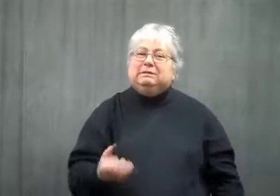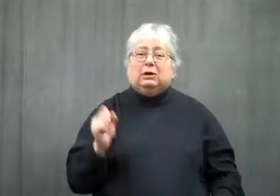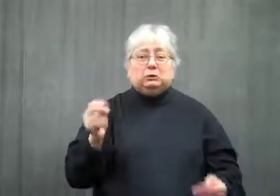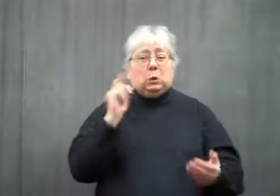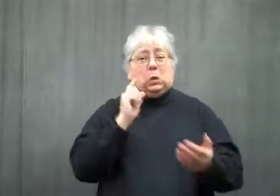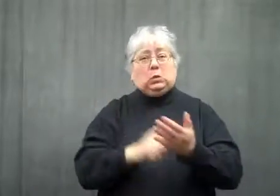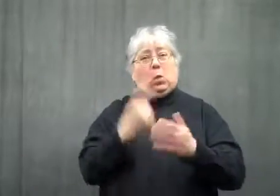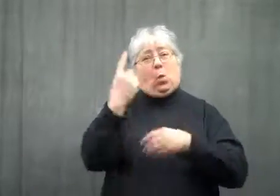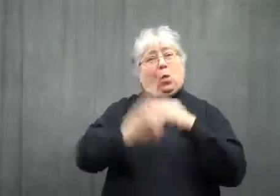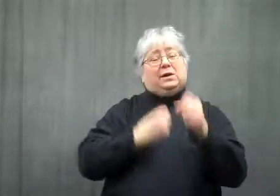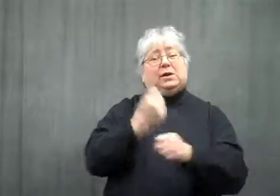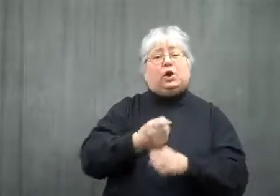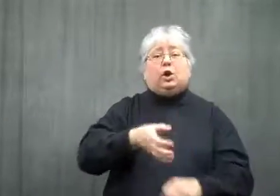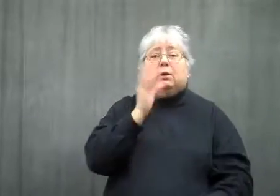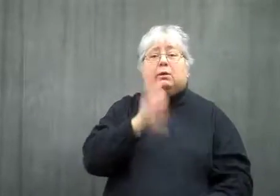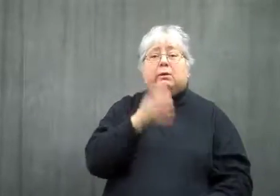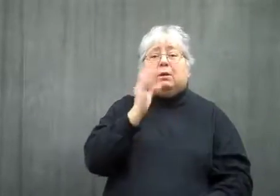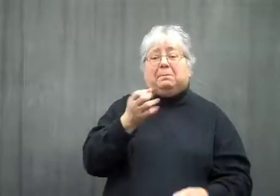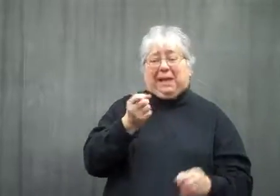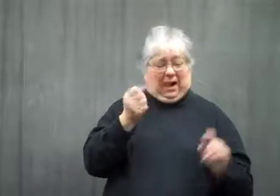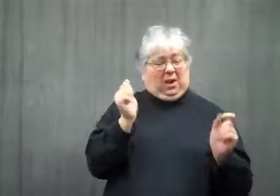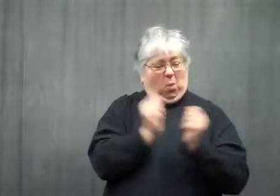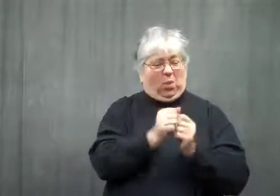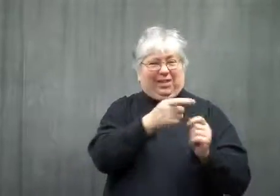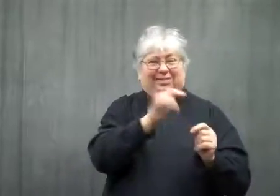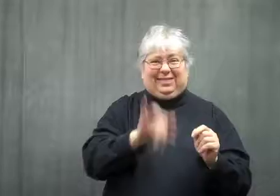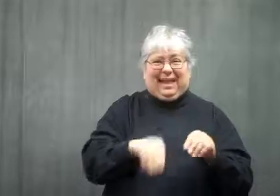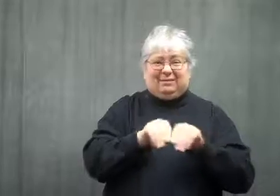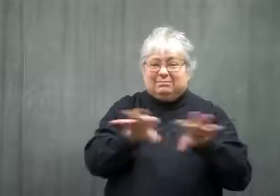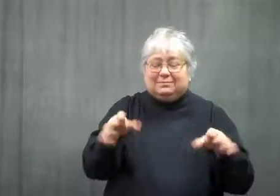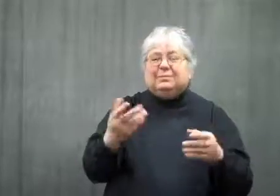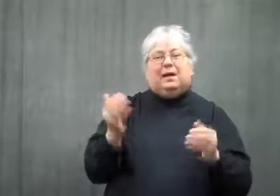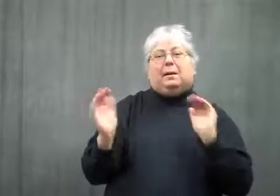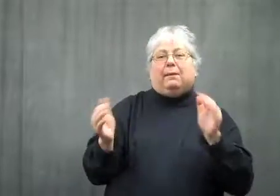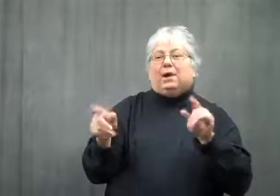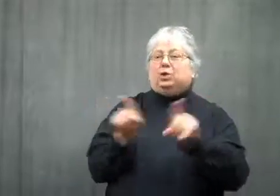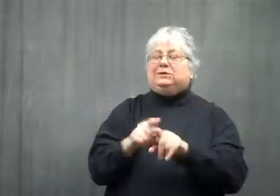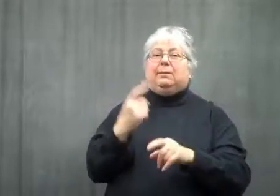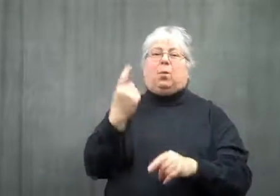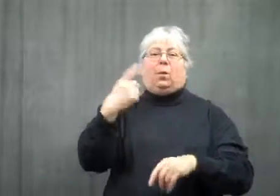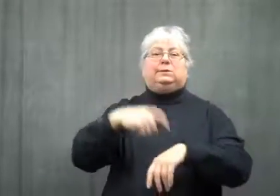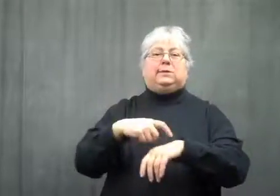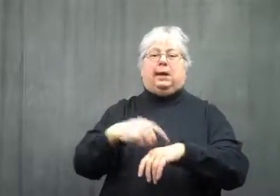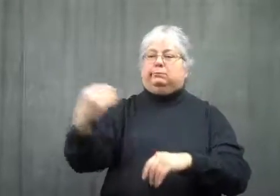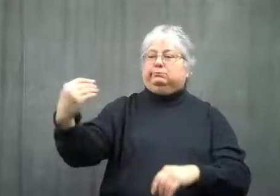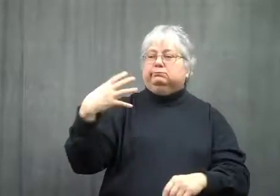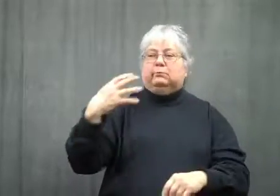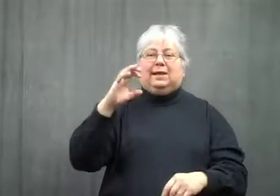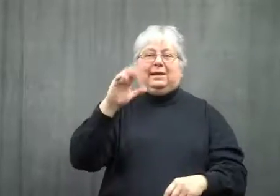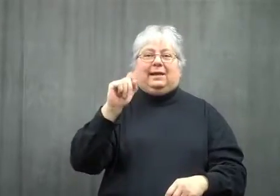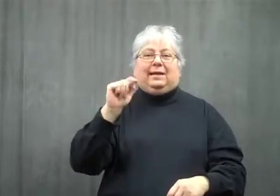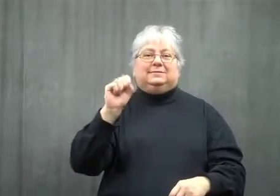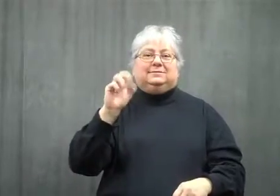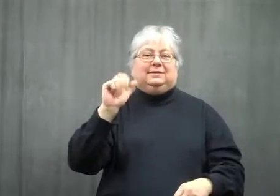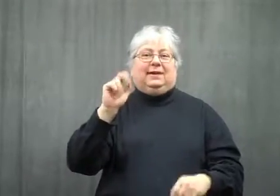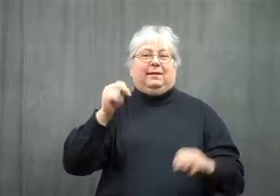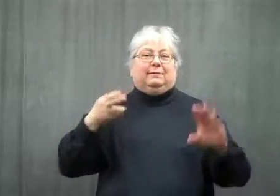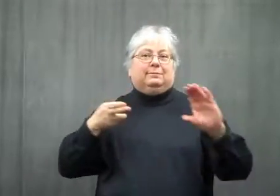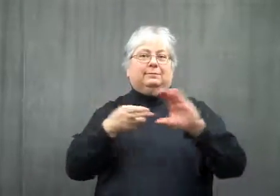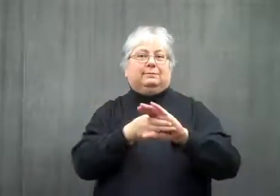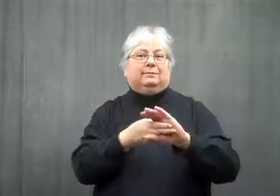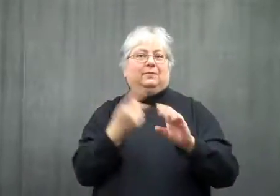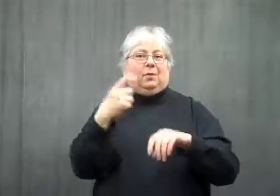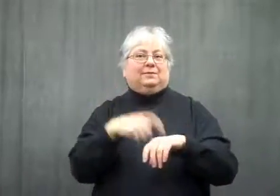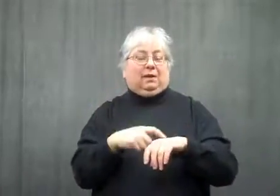So a year of drinking the contaminated milk would be the same as having a ct scan.